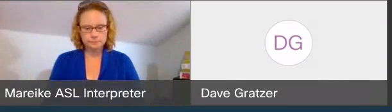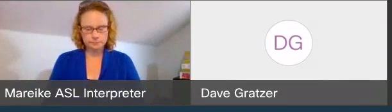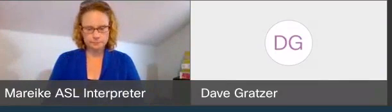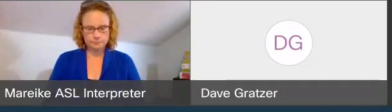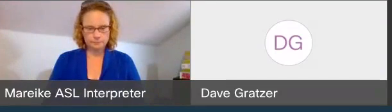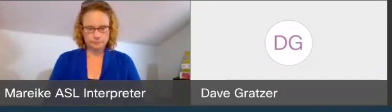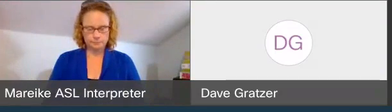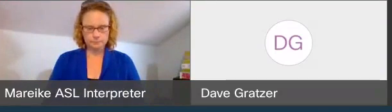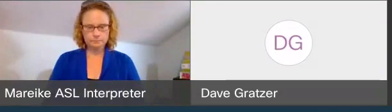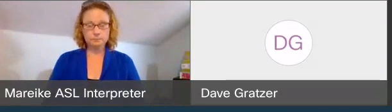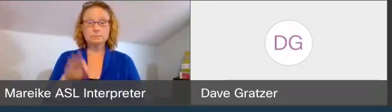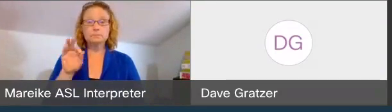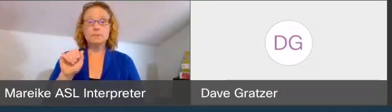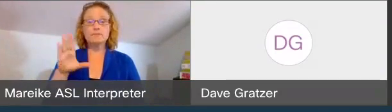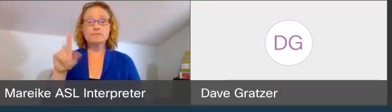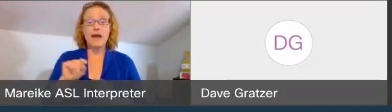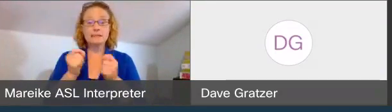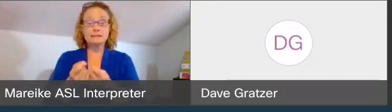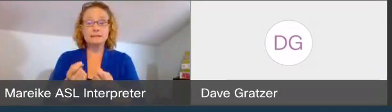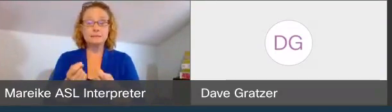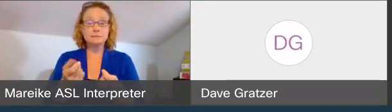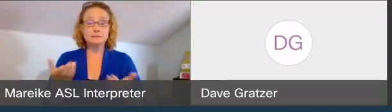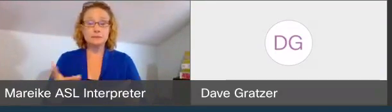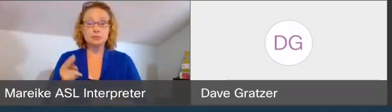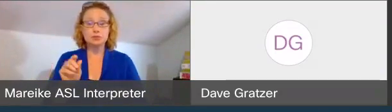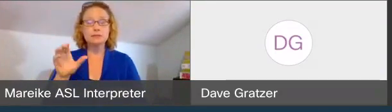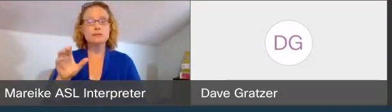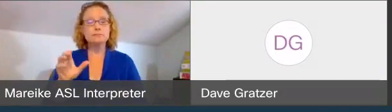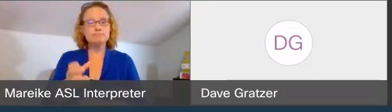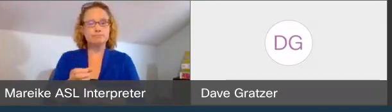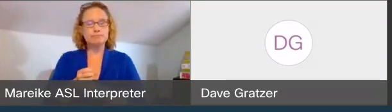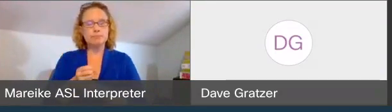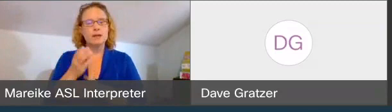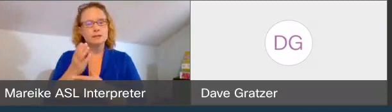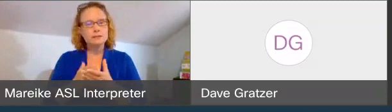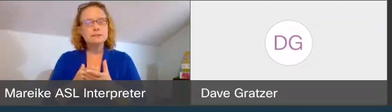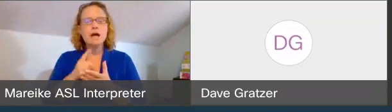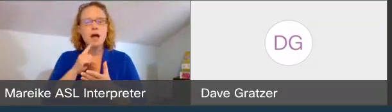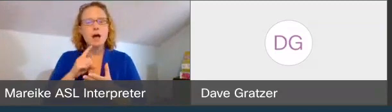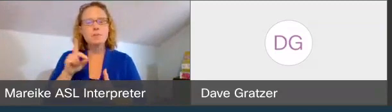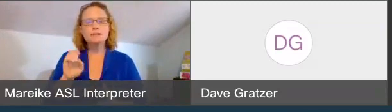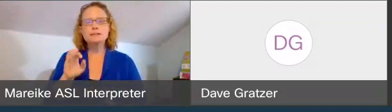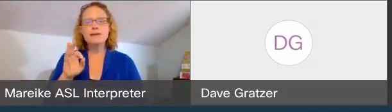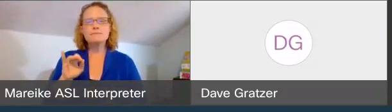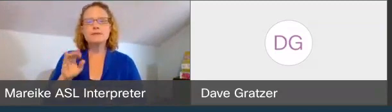The FACT teams in New York City receive some deficit funding from the city it's around